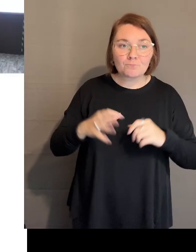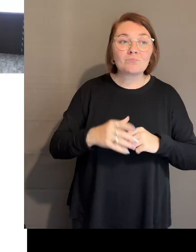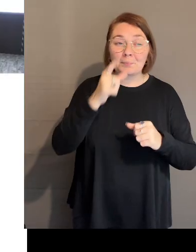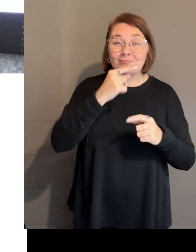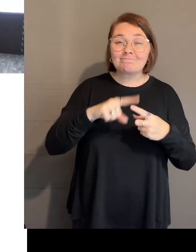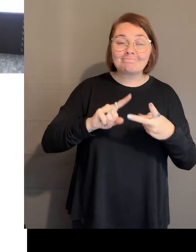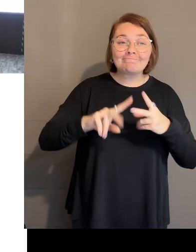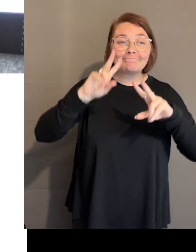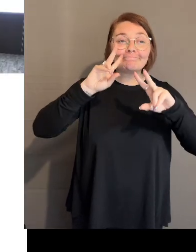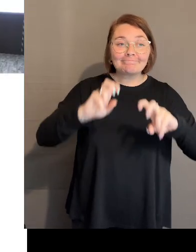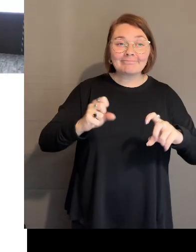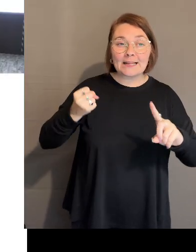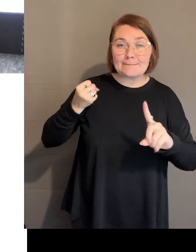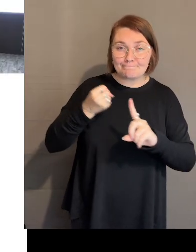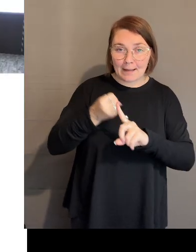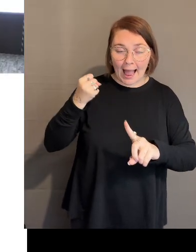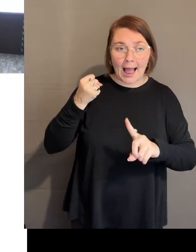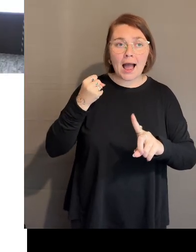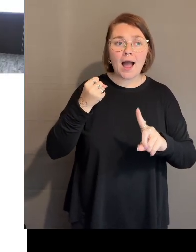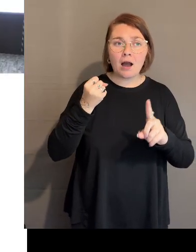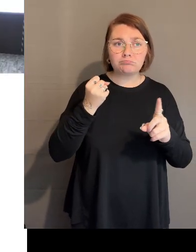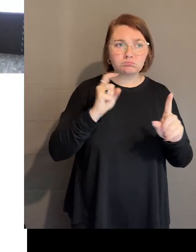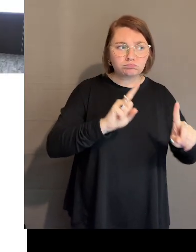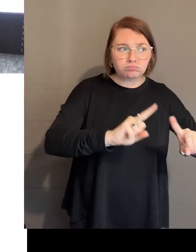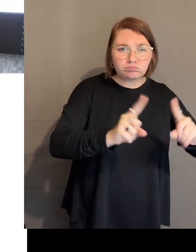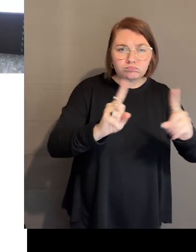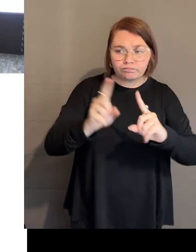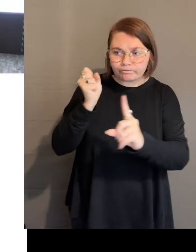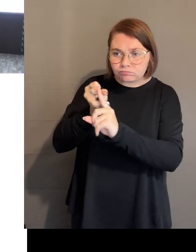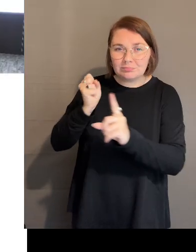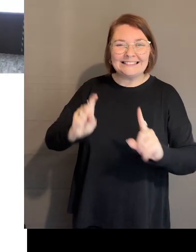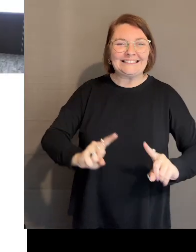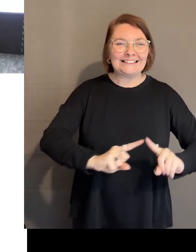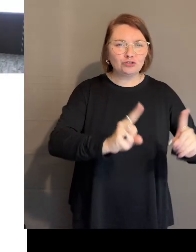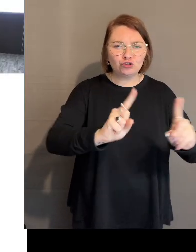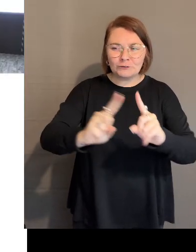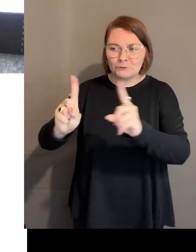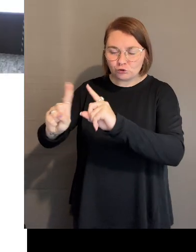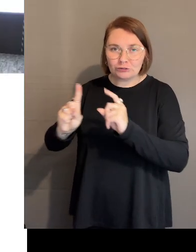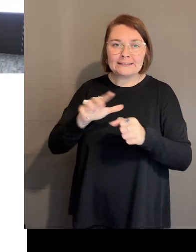And we've also investigated the impact… if the impact differs across different